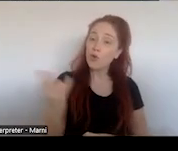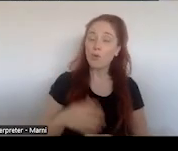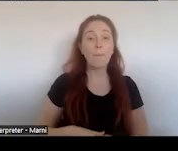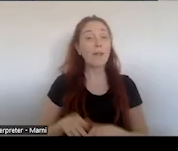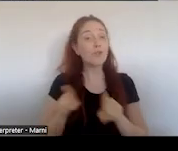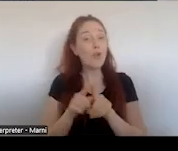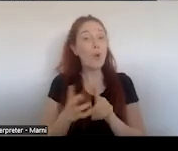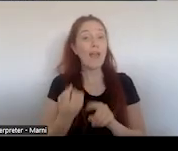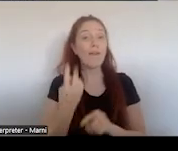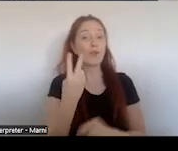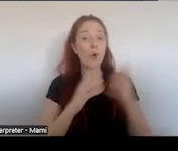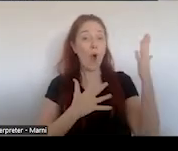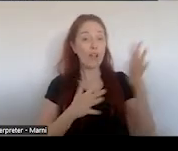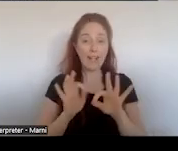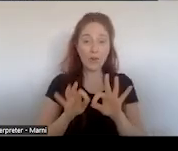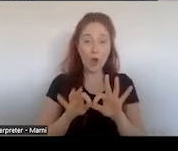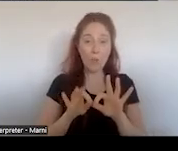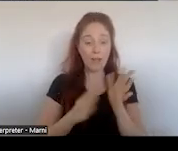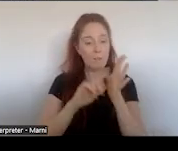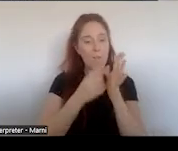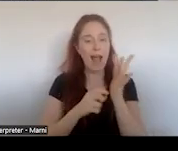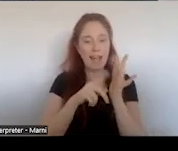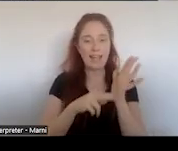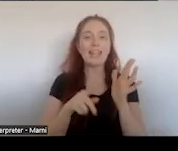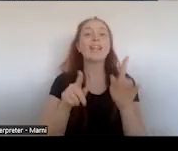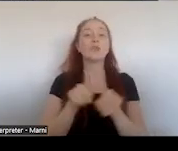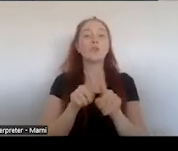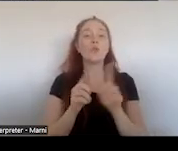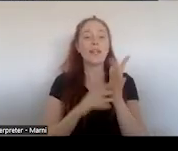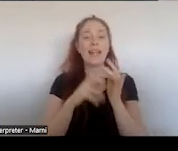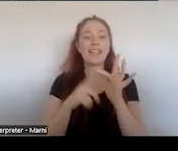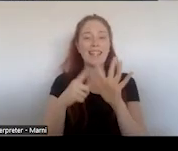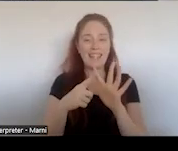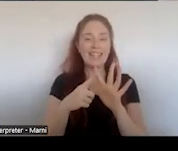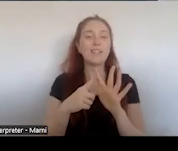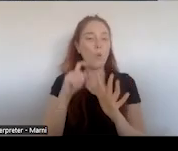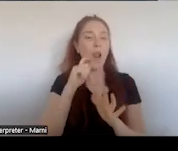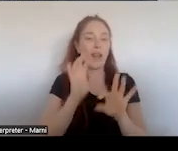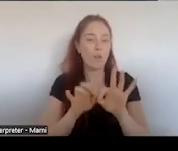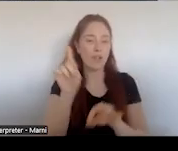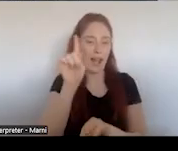Auslan interpreters, Marni and Natalie who will be here with us. Today's session will be brief.